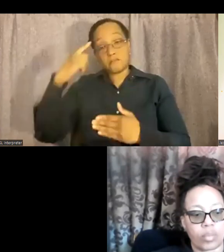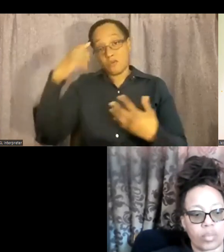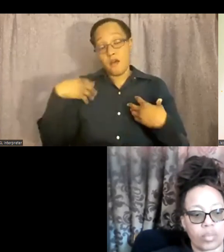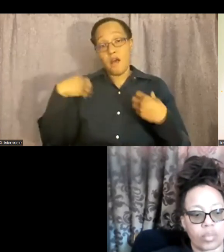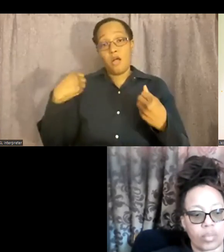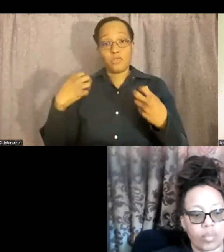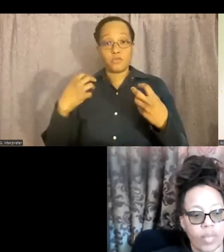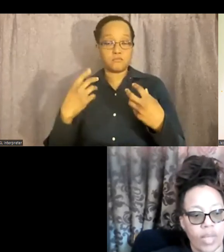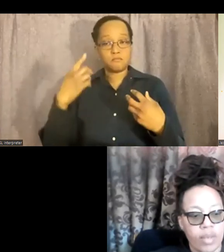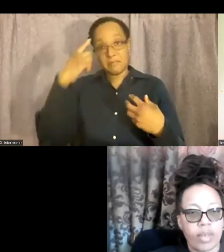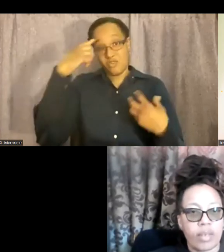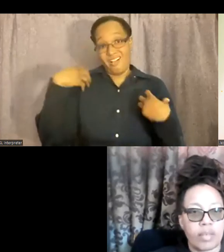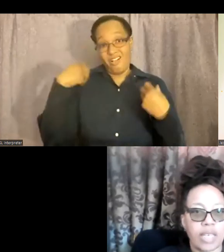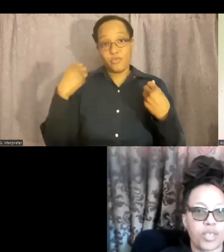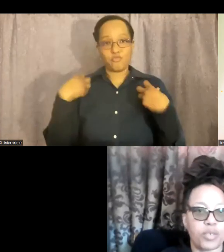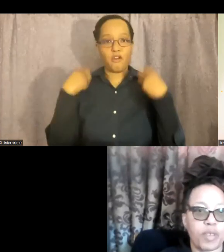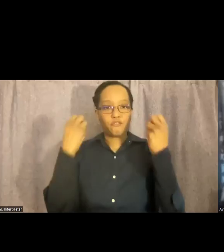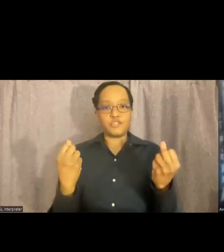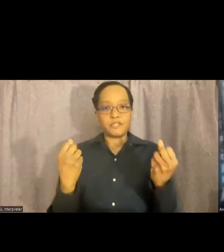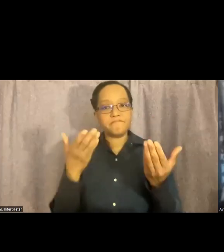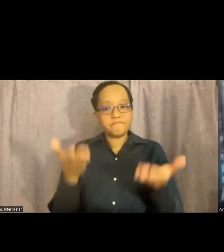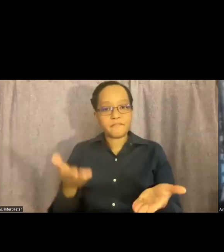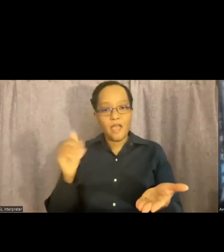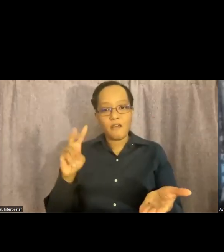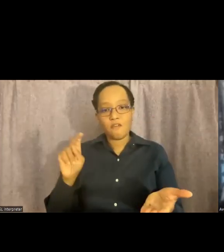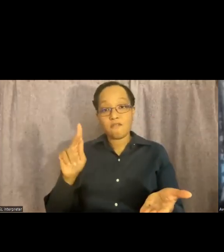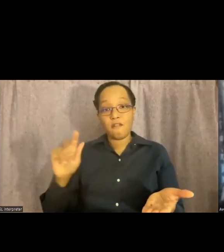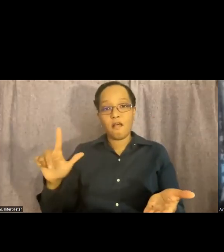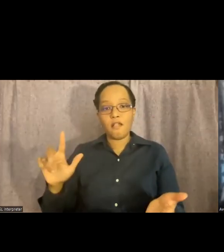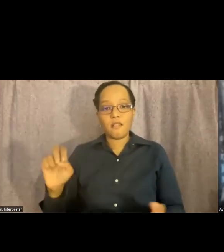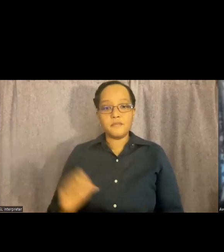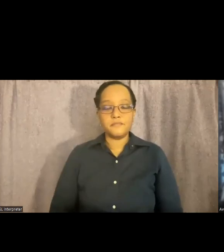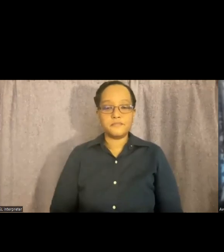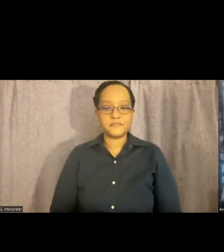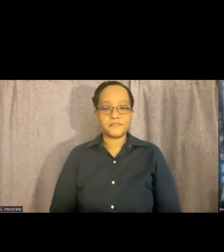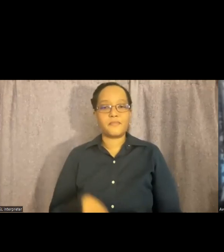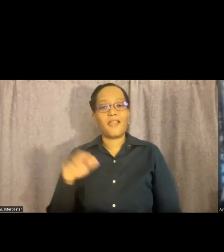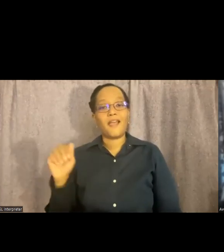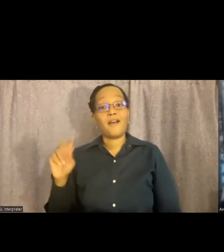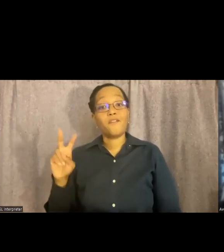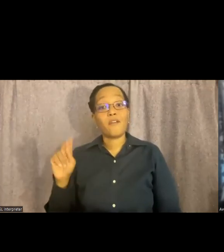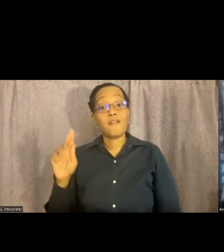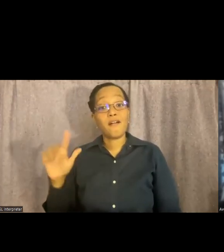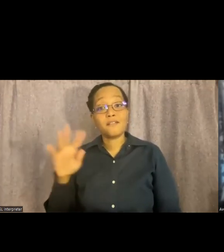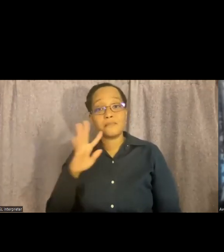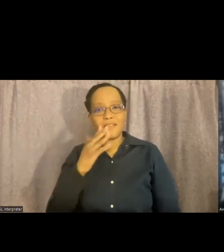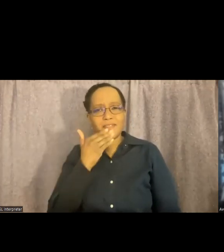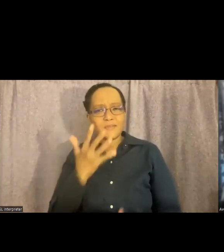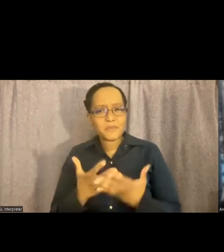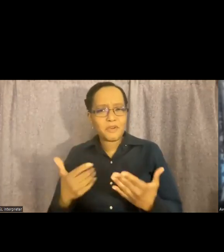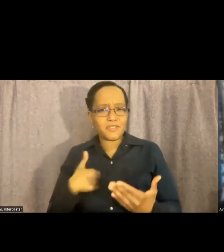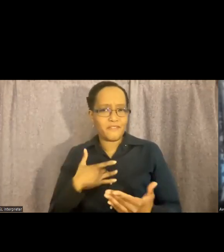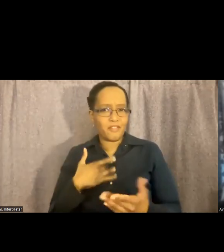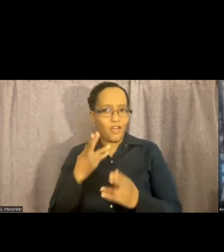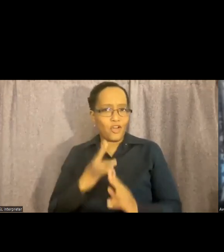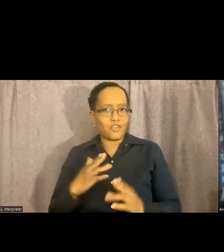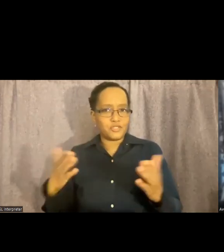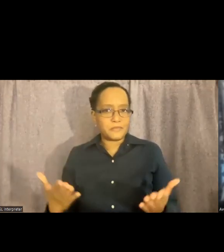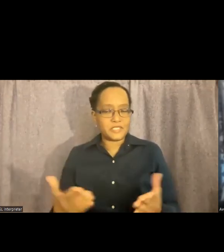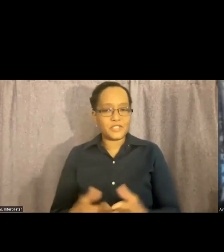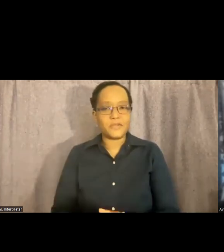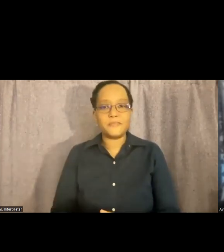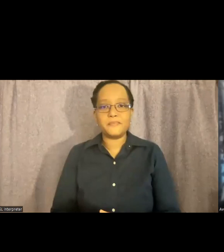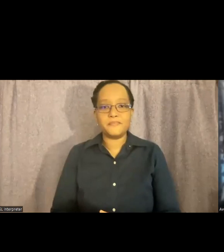Thank you very much , I am honored to be here . Like Jessica said,